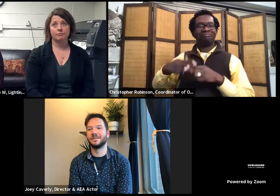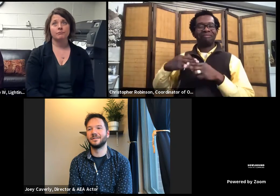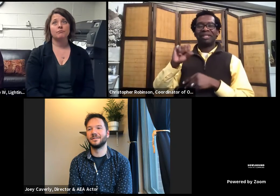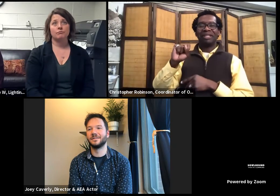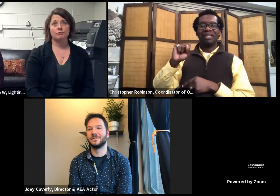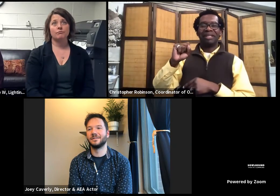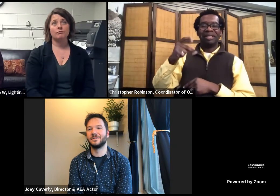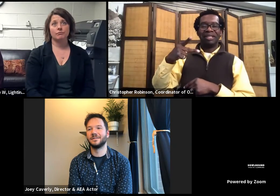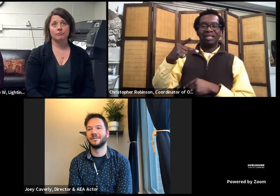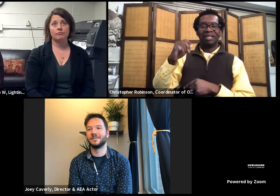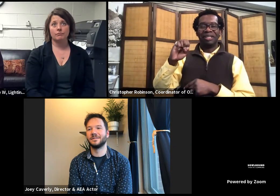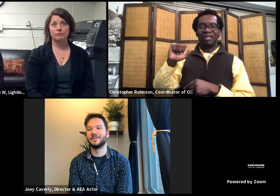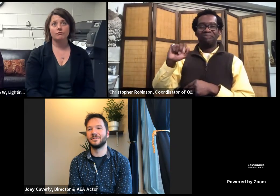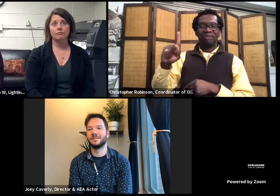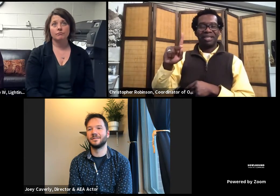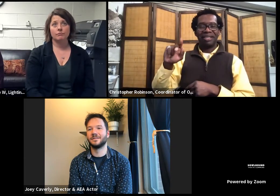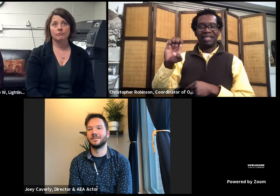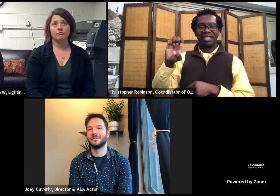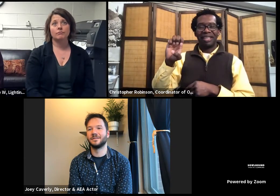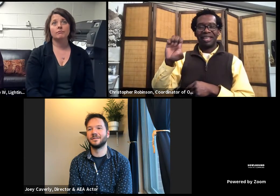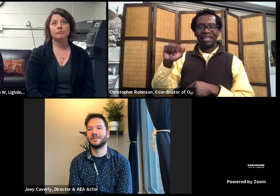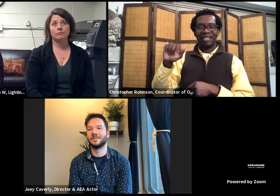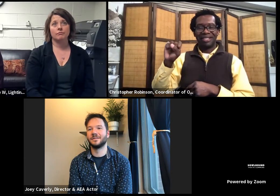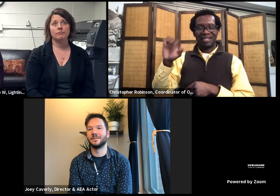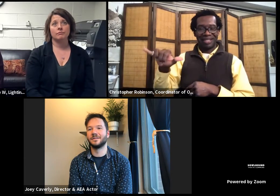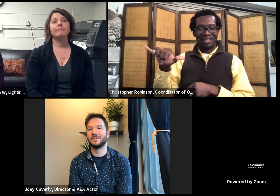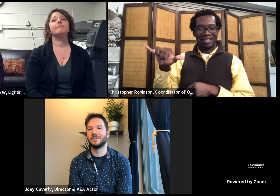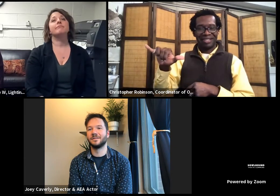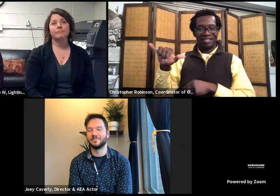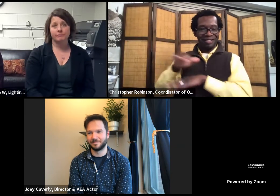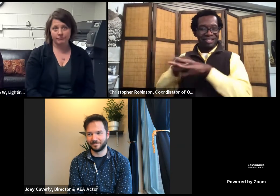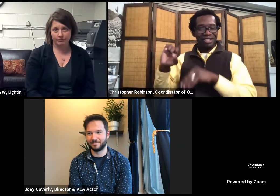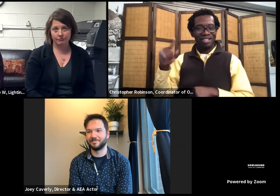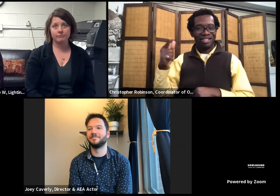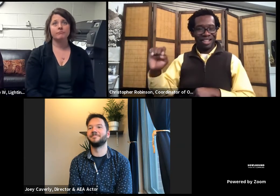a company here in Boston, SpeakEasy Stage Company.